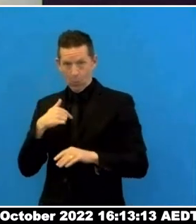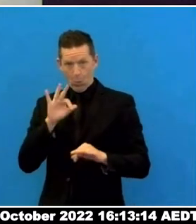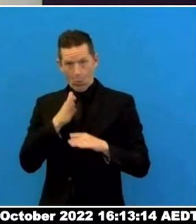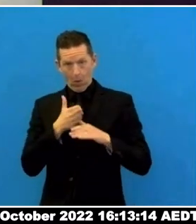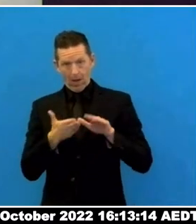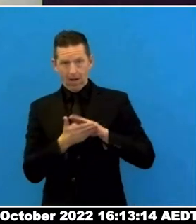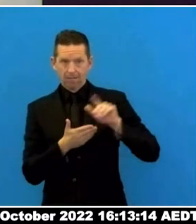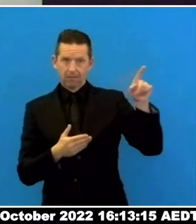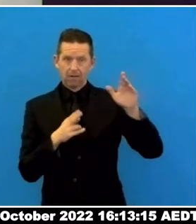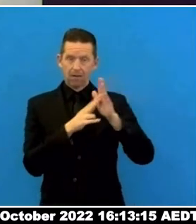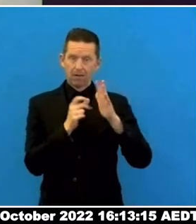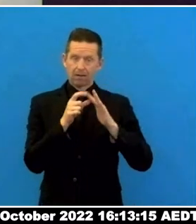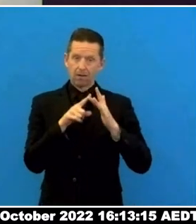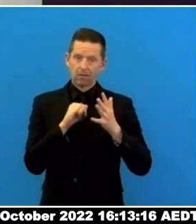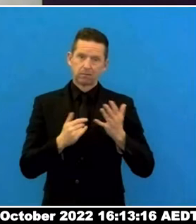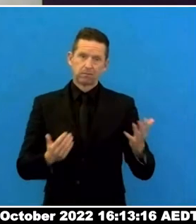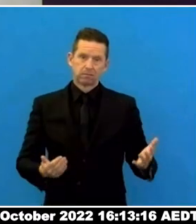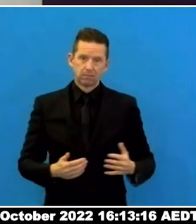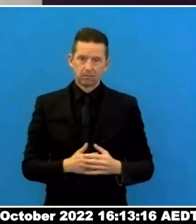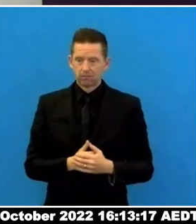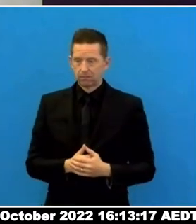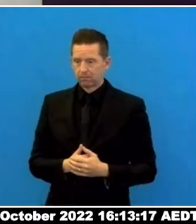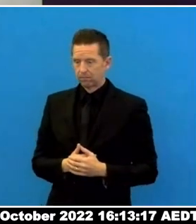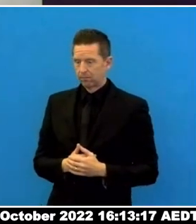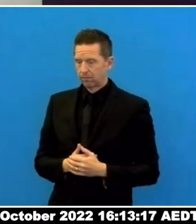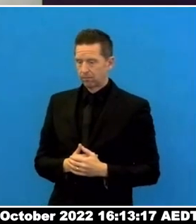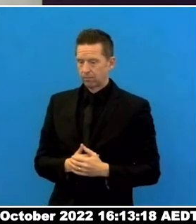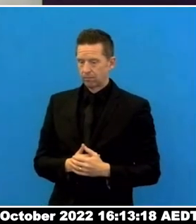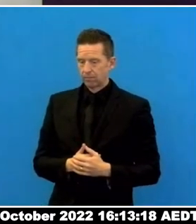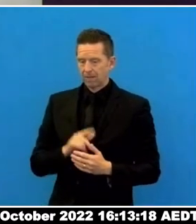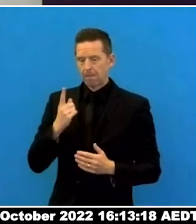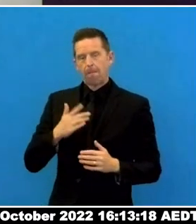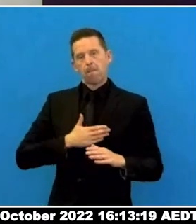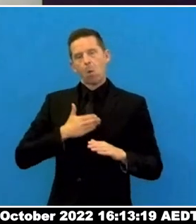but I I it is part of my work is, like, support that person.